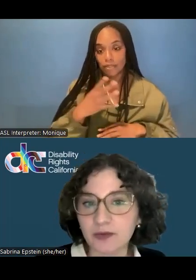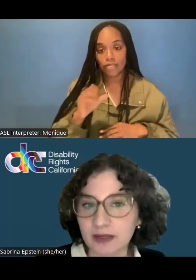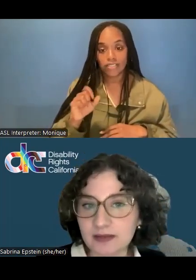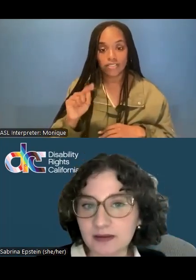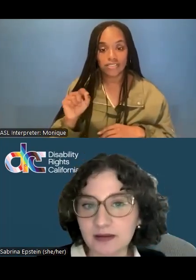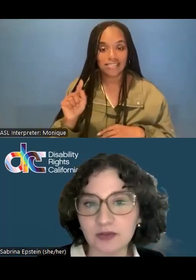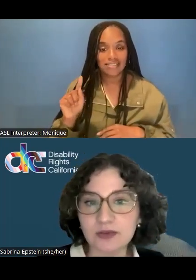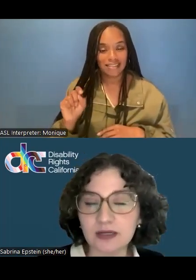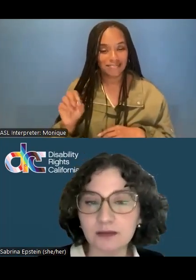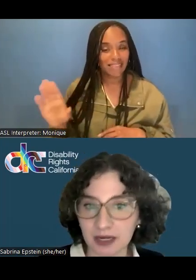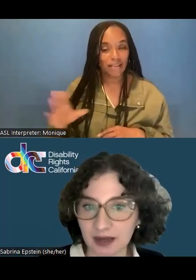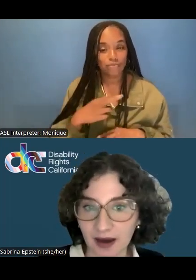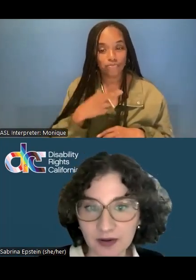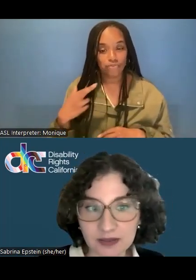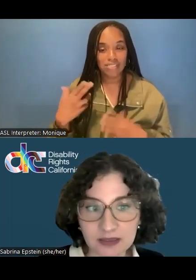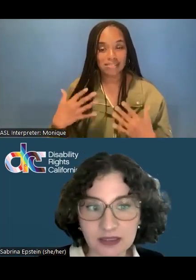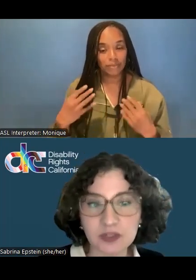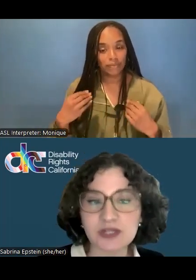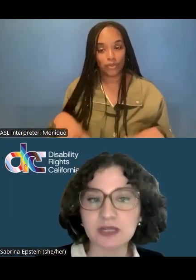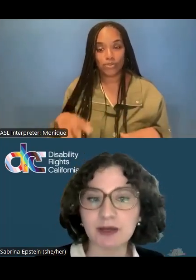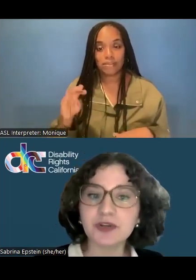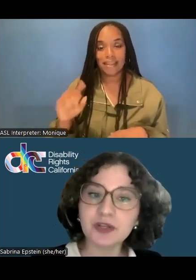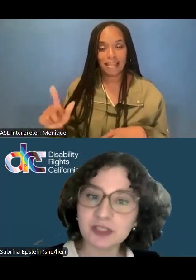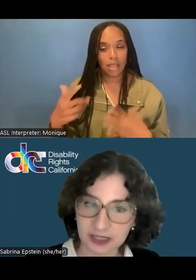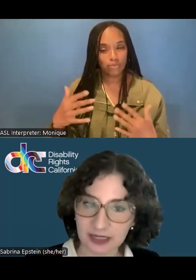risk of losing Medi-Cal, which is especially concerning